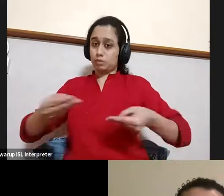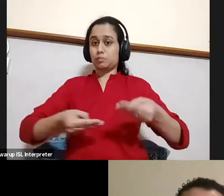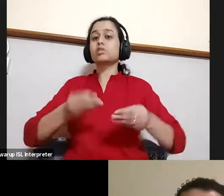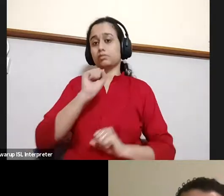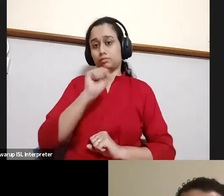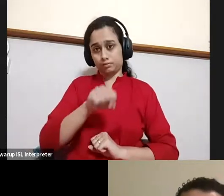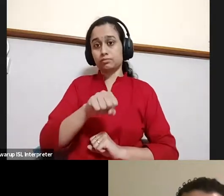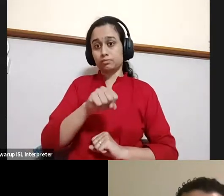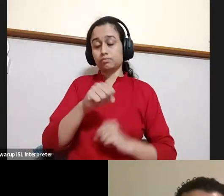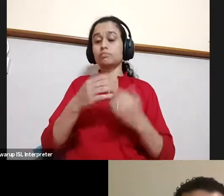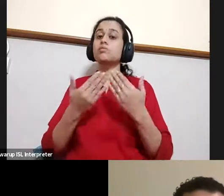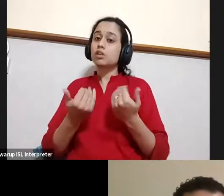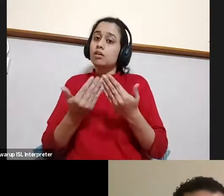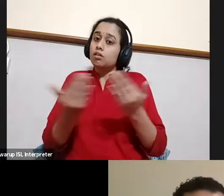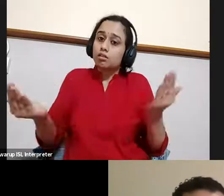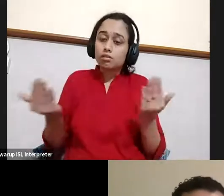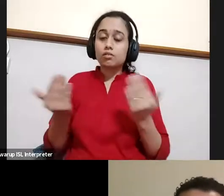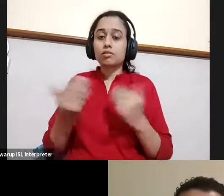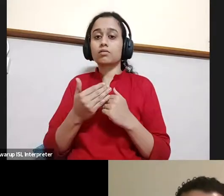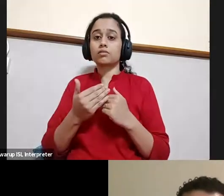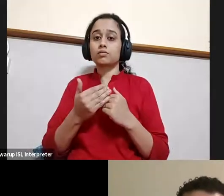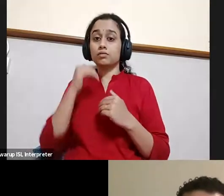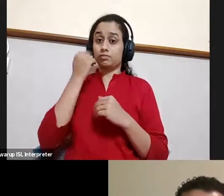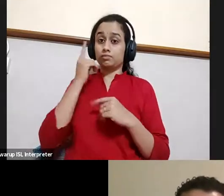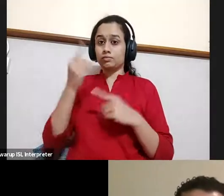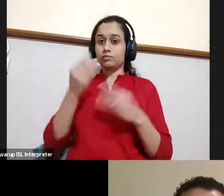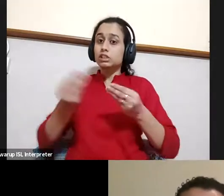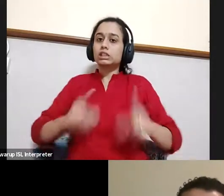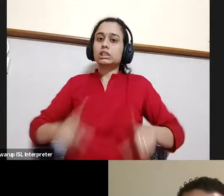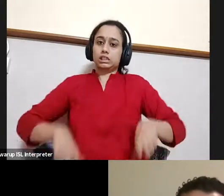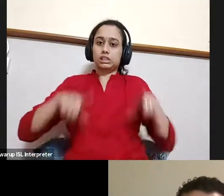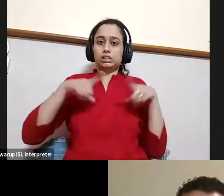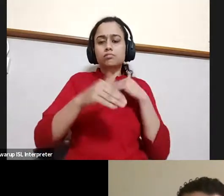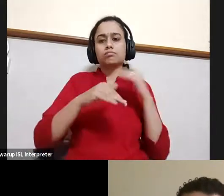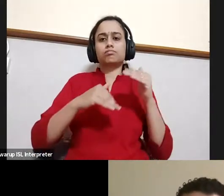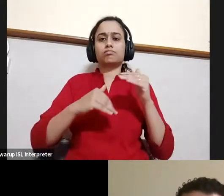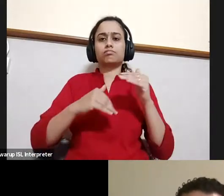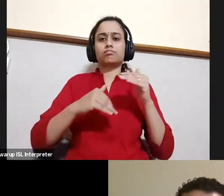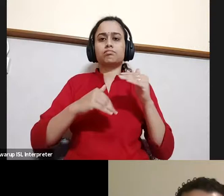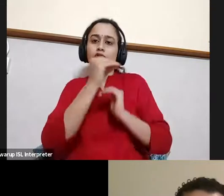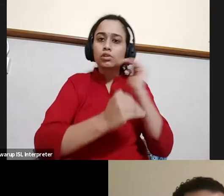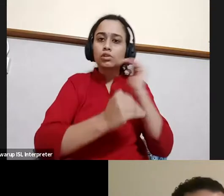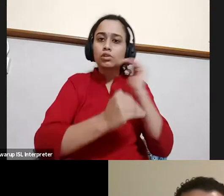allow Suresh to lead a certain kind of life and develop relationships with the community but also